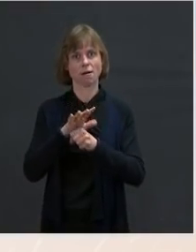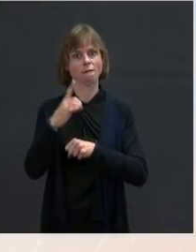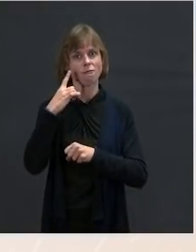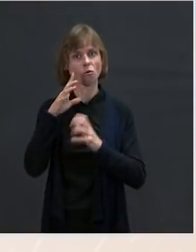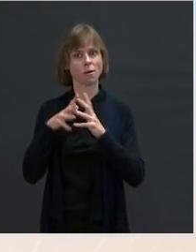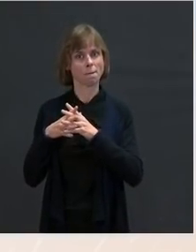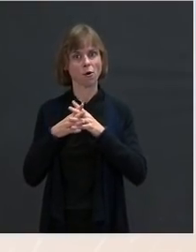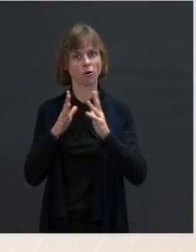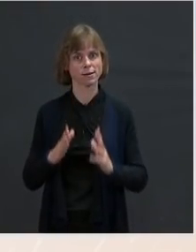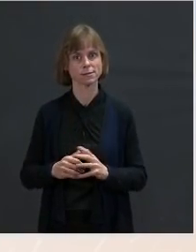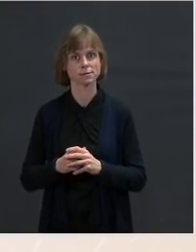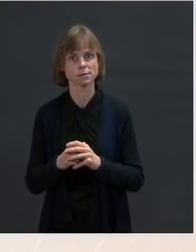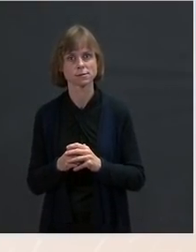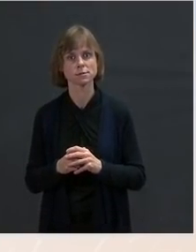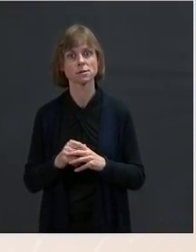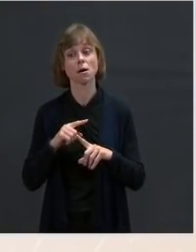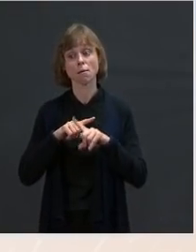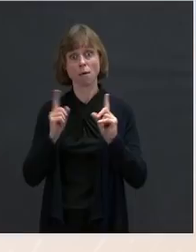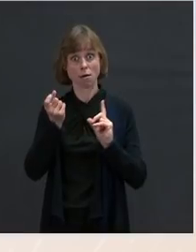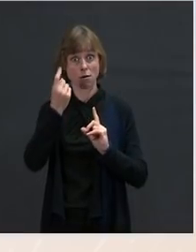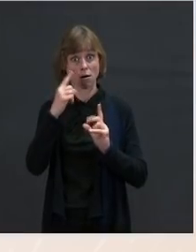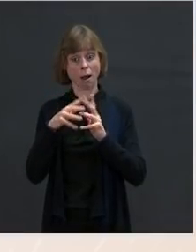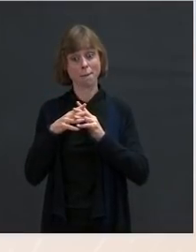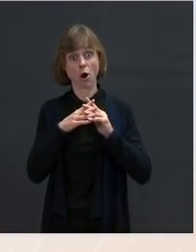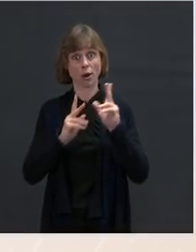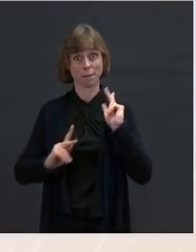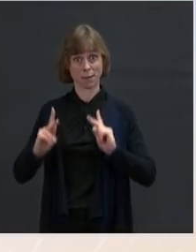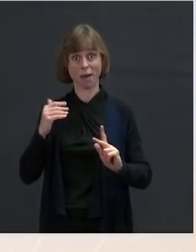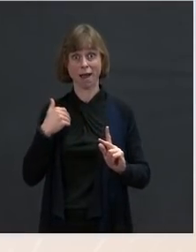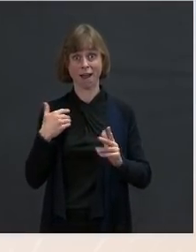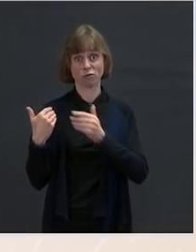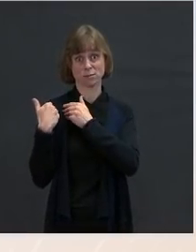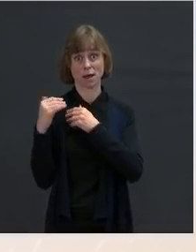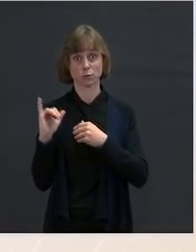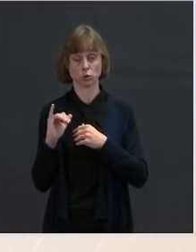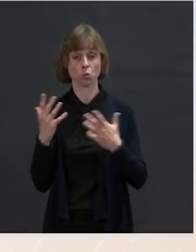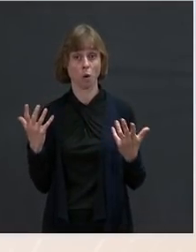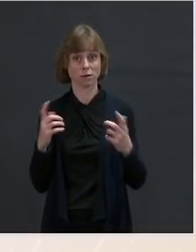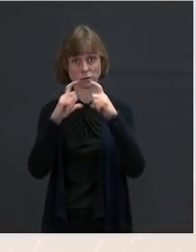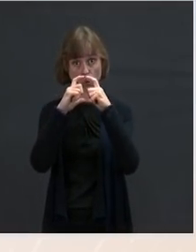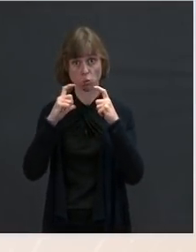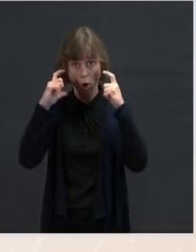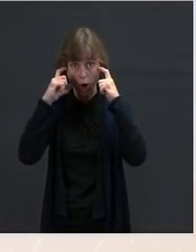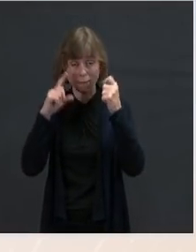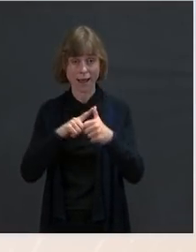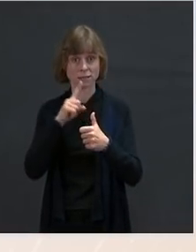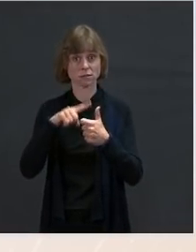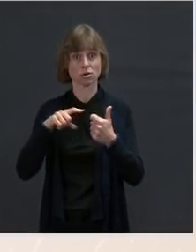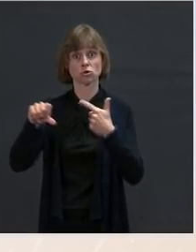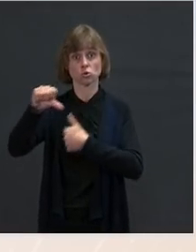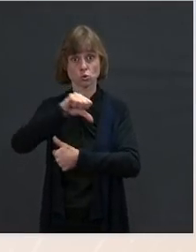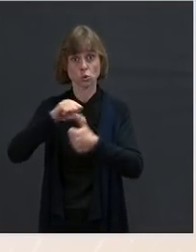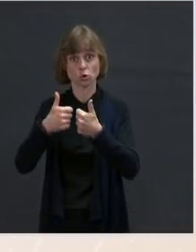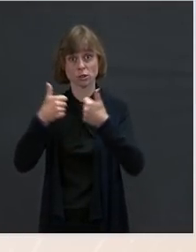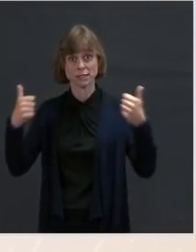But the American people have a role to play here as well, which is: wearing masks, social distancing. Everybody wants to get back to normal.